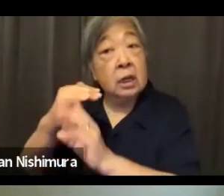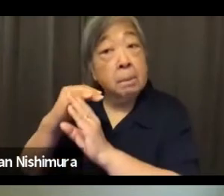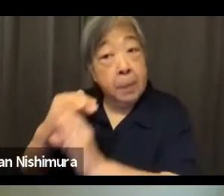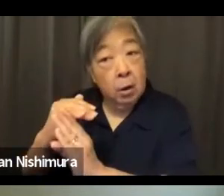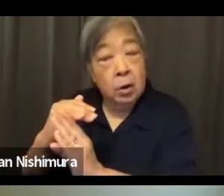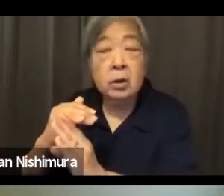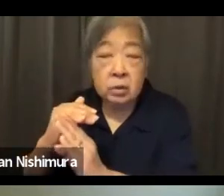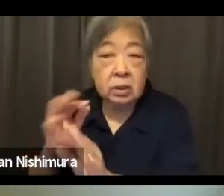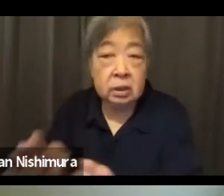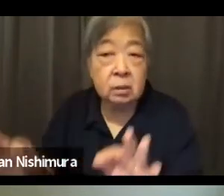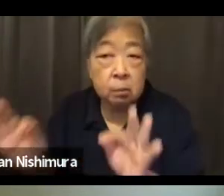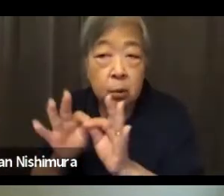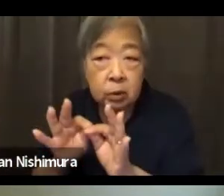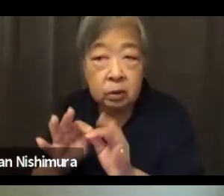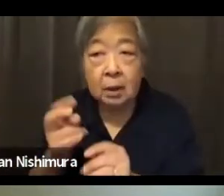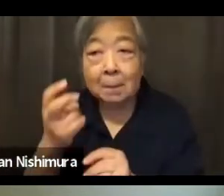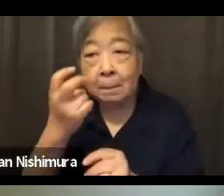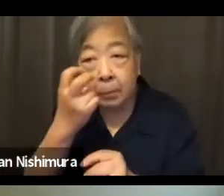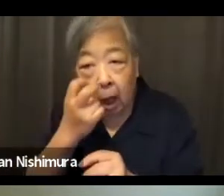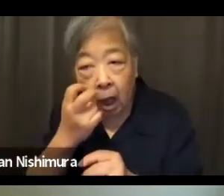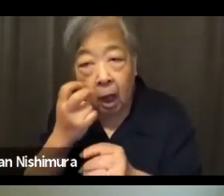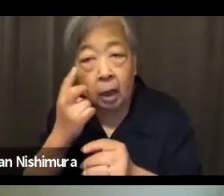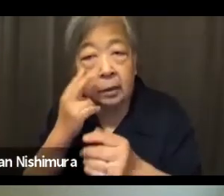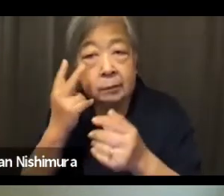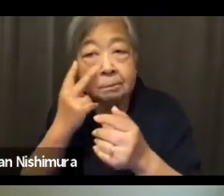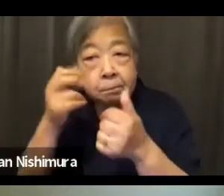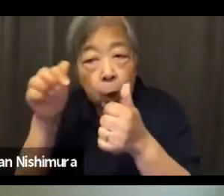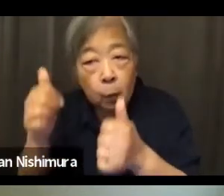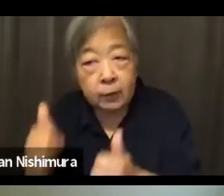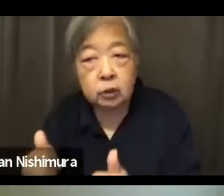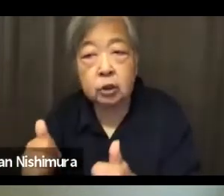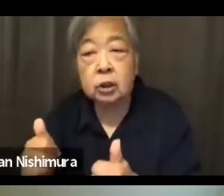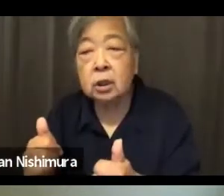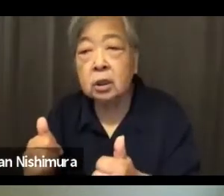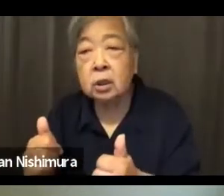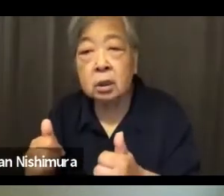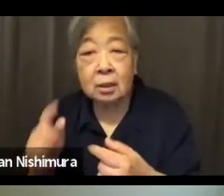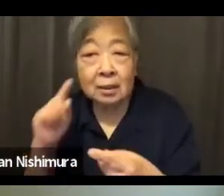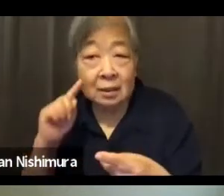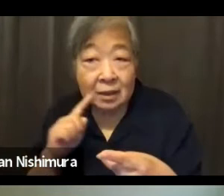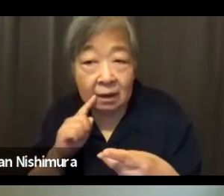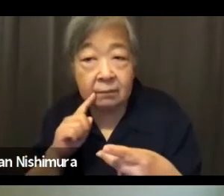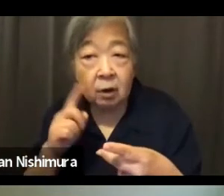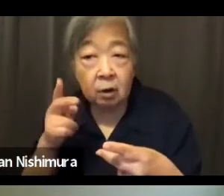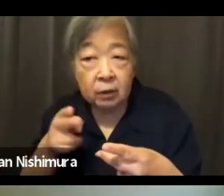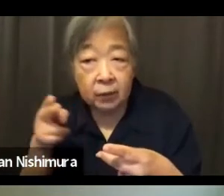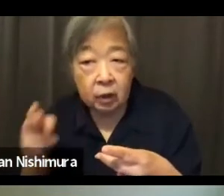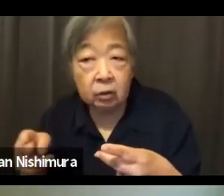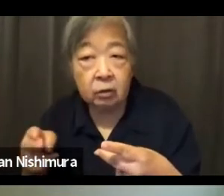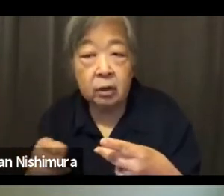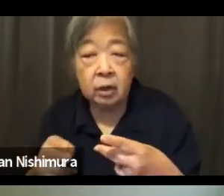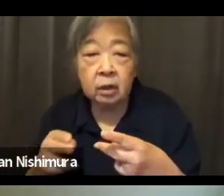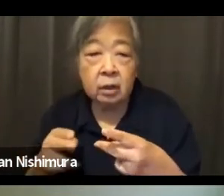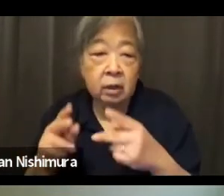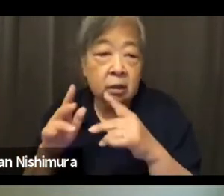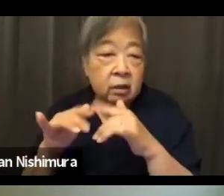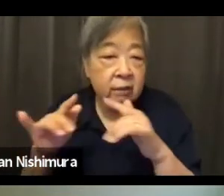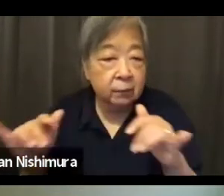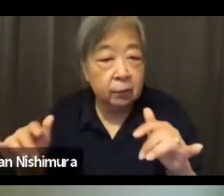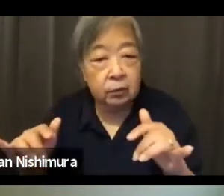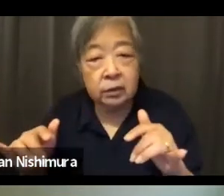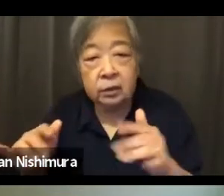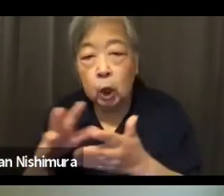So blind/low vision, deaf or hard of hearing, neurodiverse and learning disabilities, mental